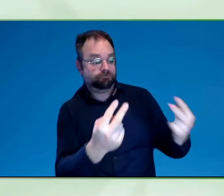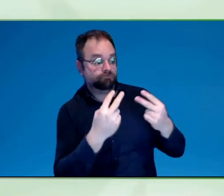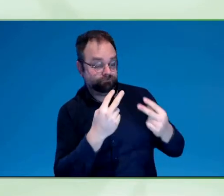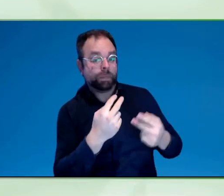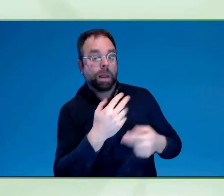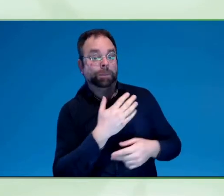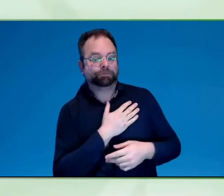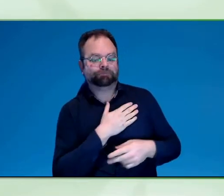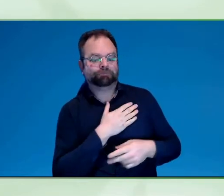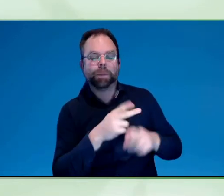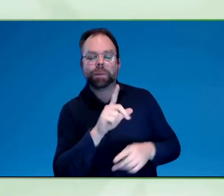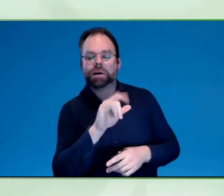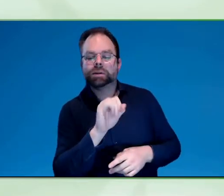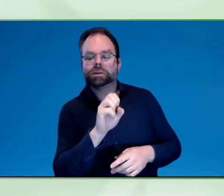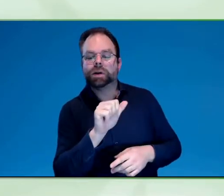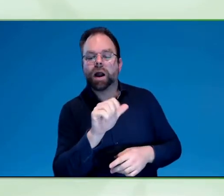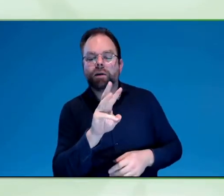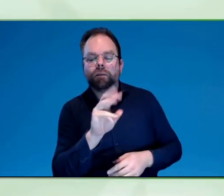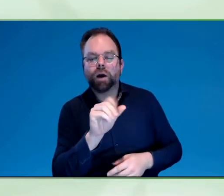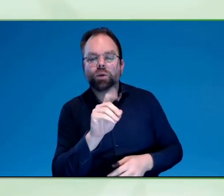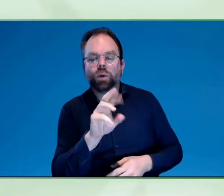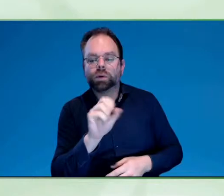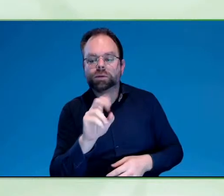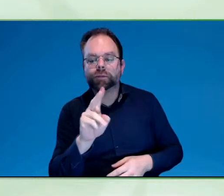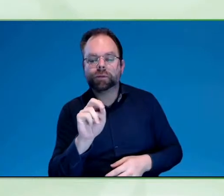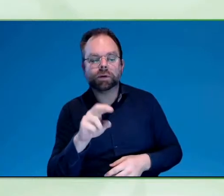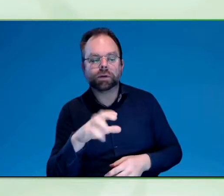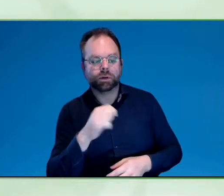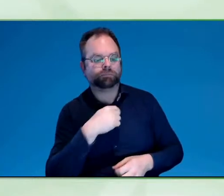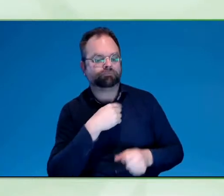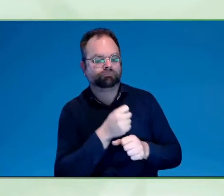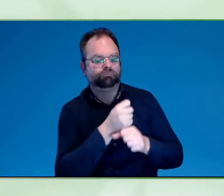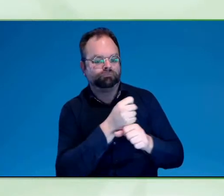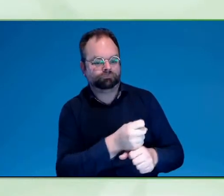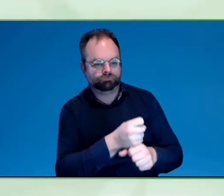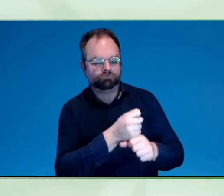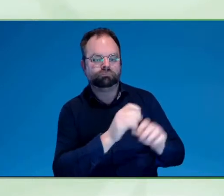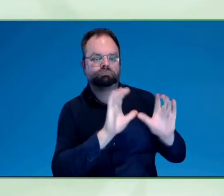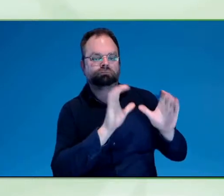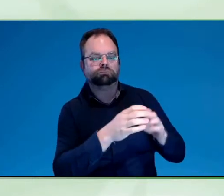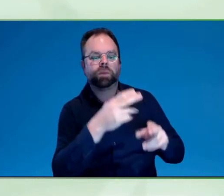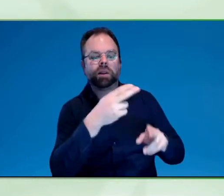For people with disability's this is critical and important because without assistance with